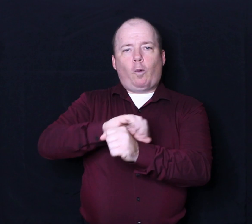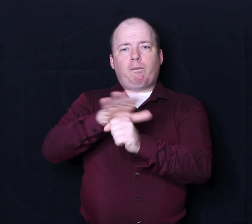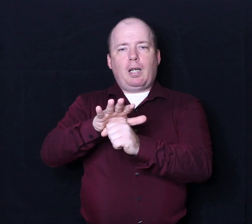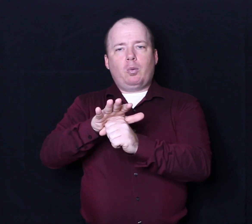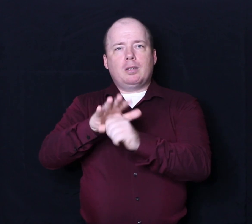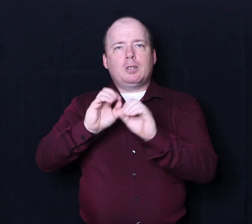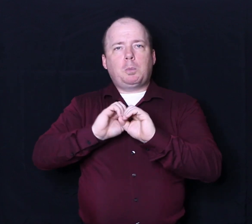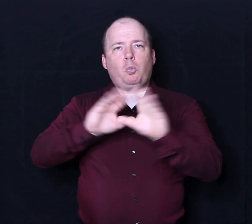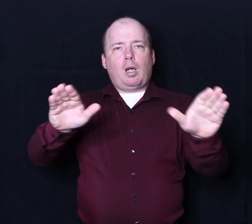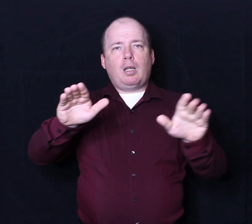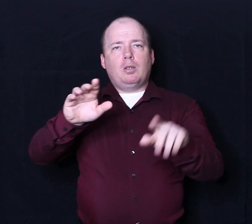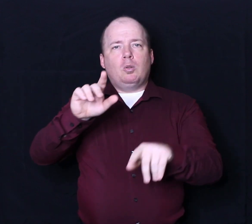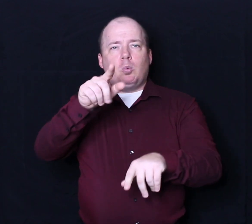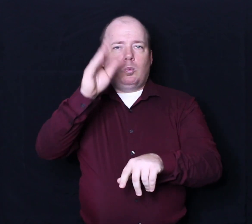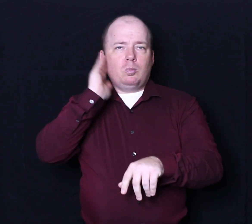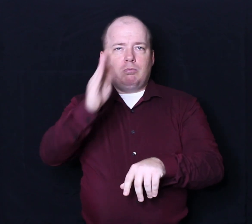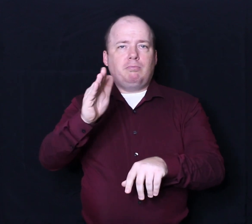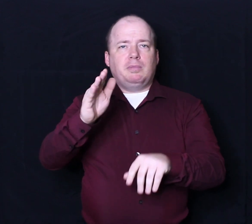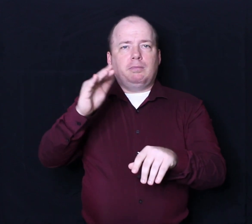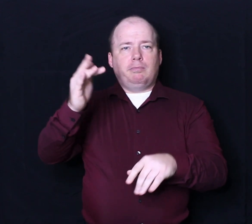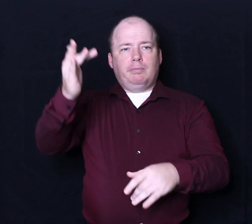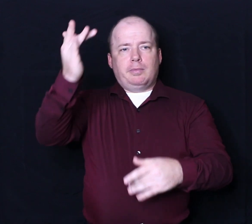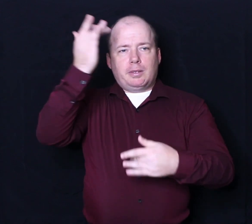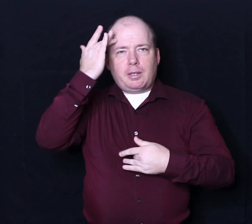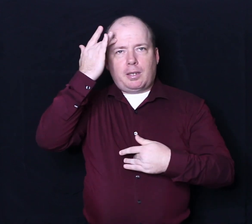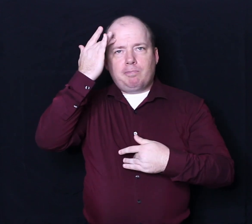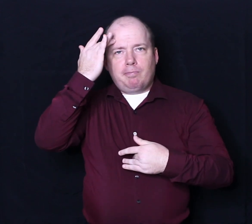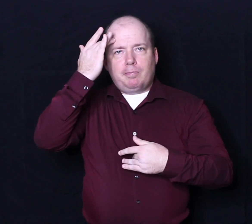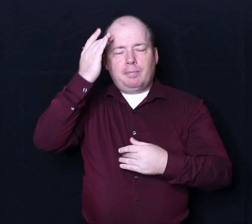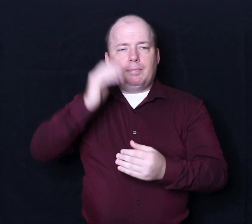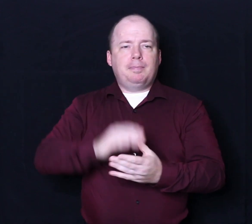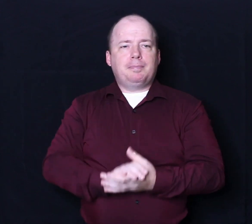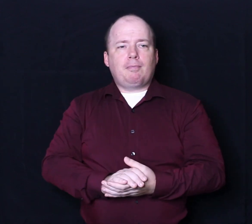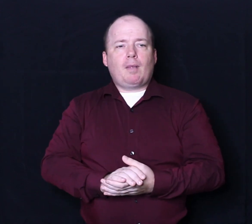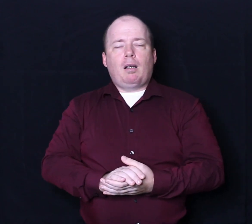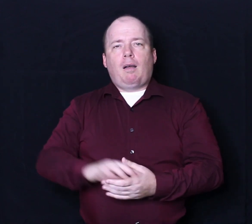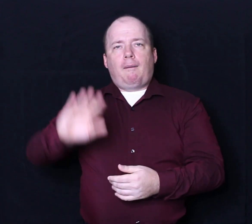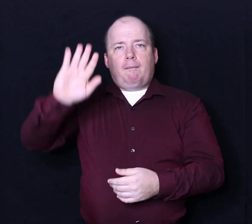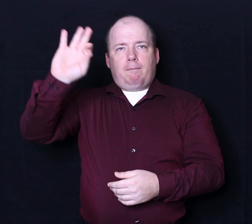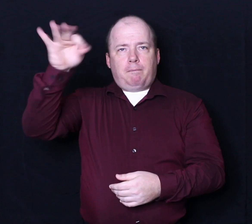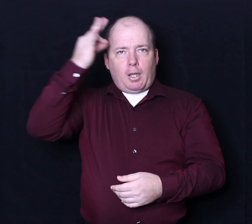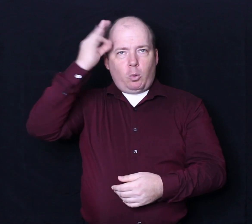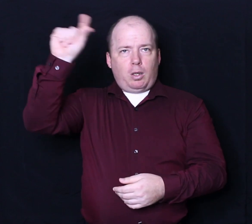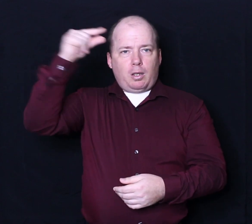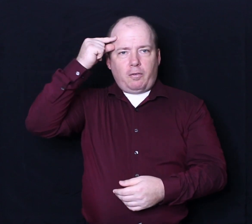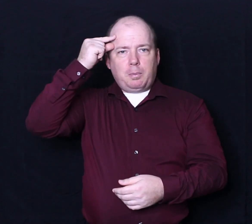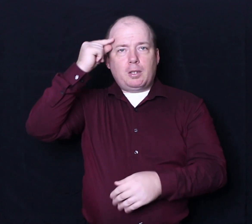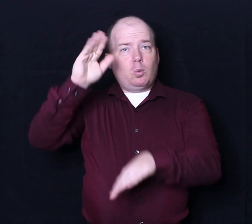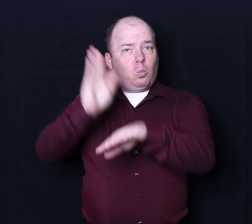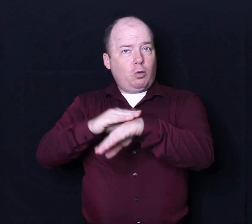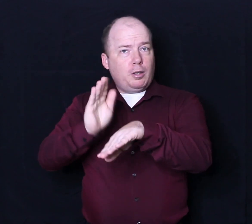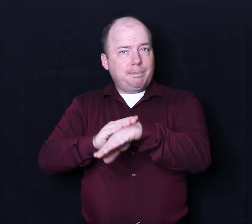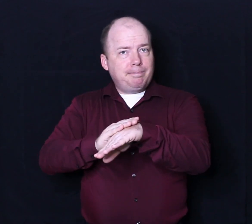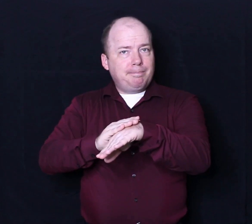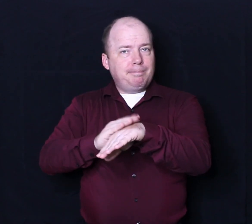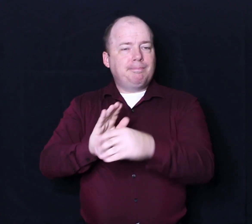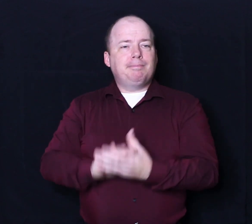coronavirus as warned by the federal government.